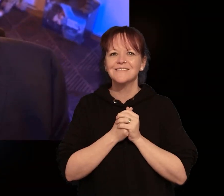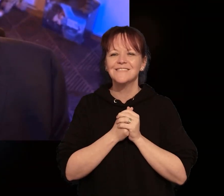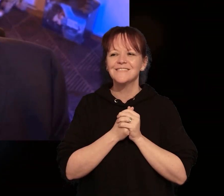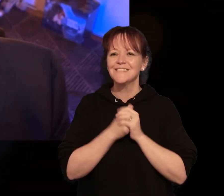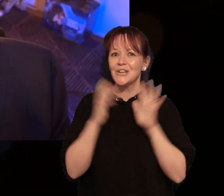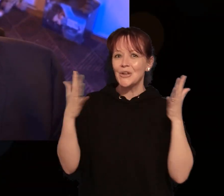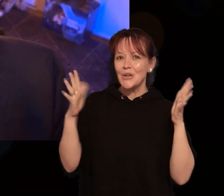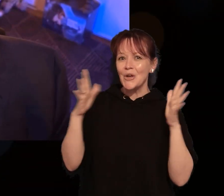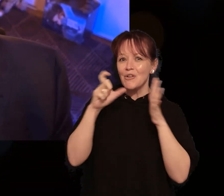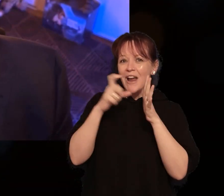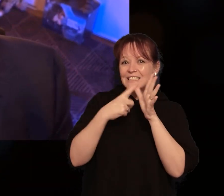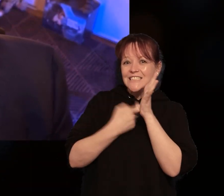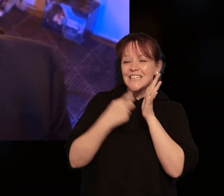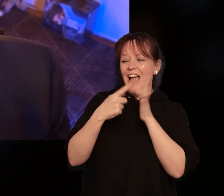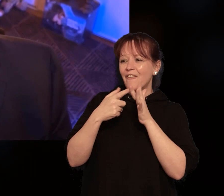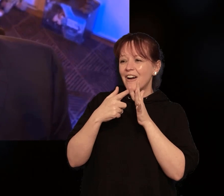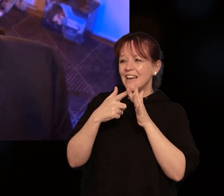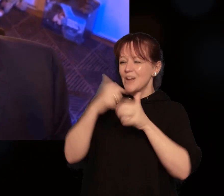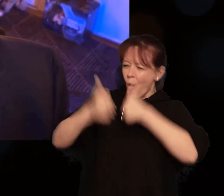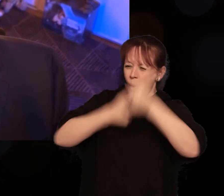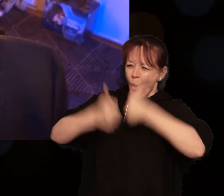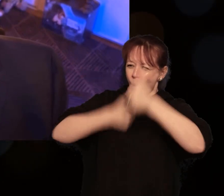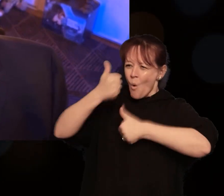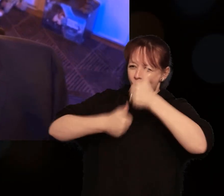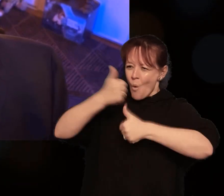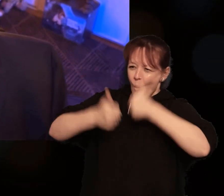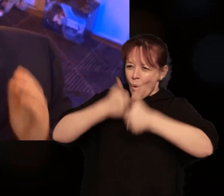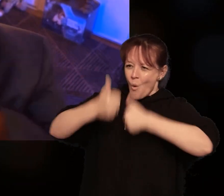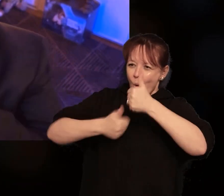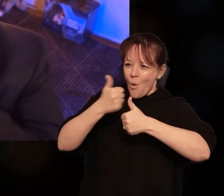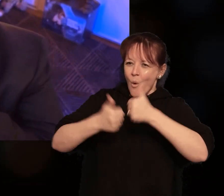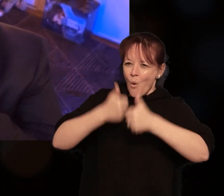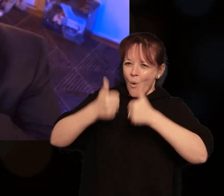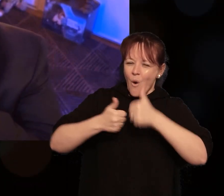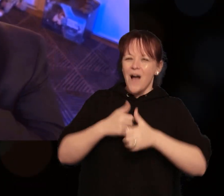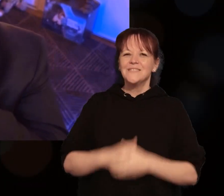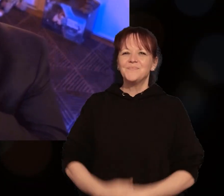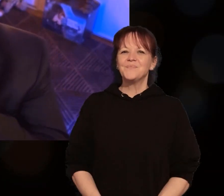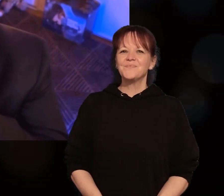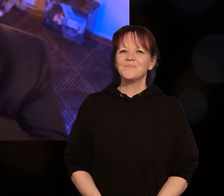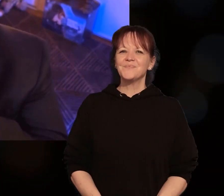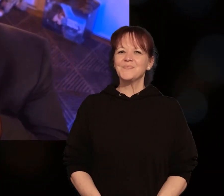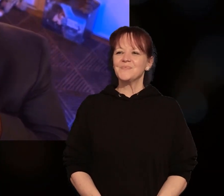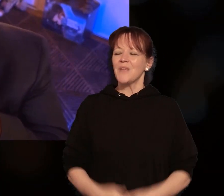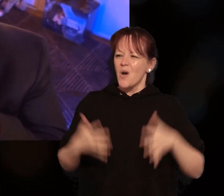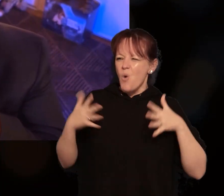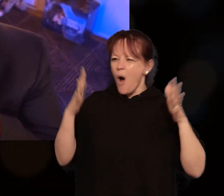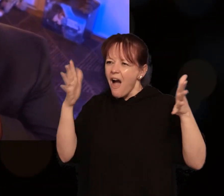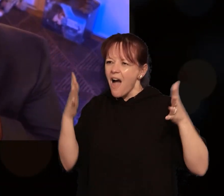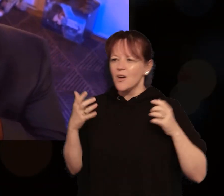Congrats, Cari! Yay! Congrats again, you deserve it! Woo! CROWD CHEERING IMPRESSION